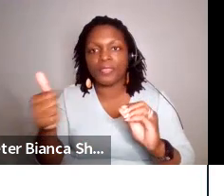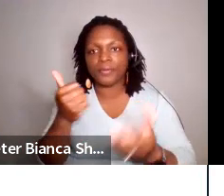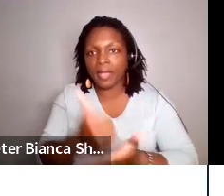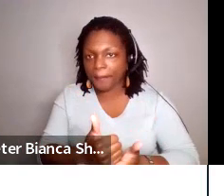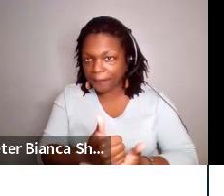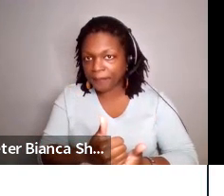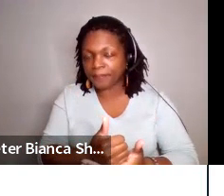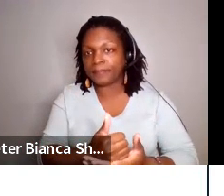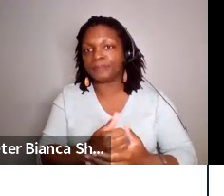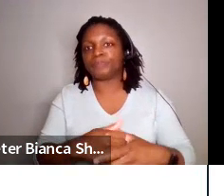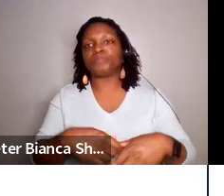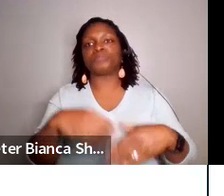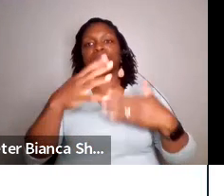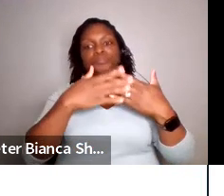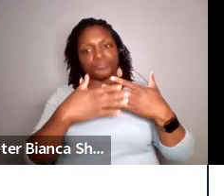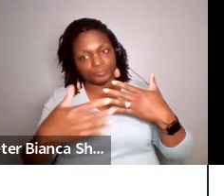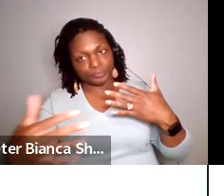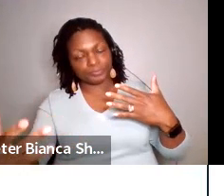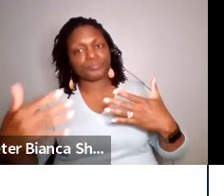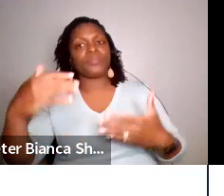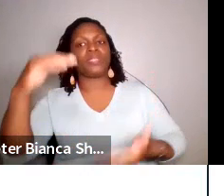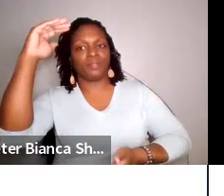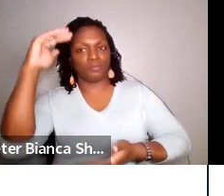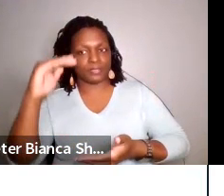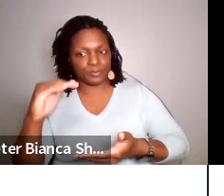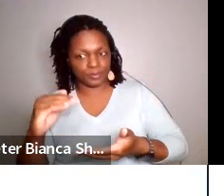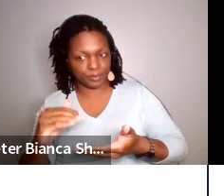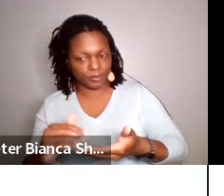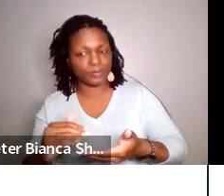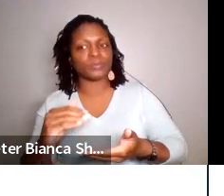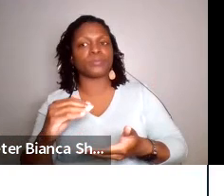Over the years we've reduced that so at the end of June.